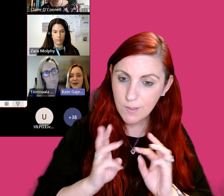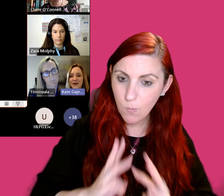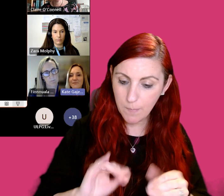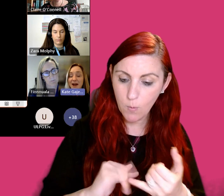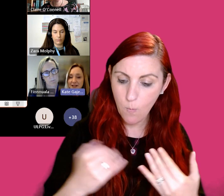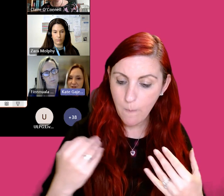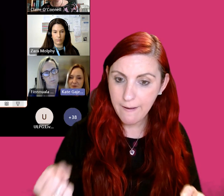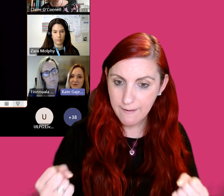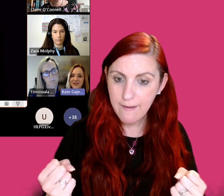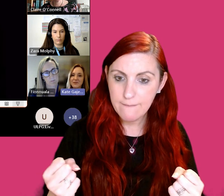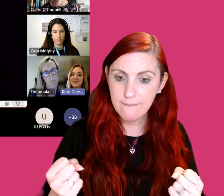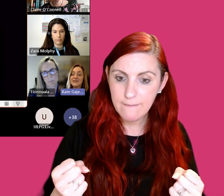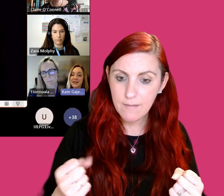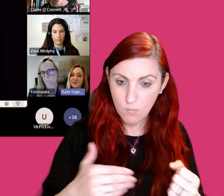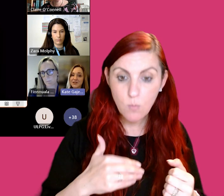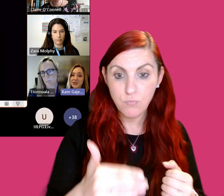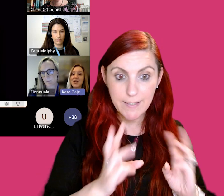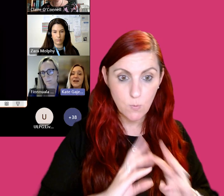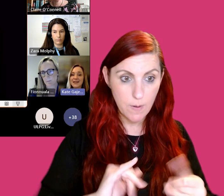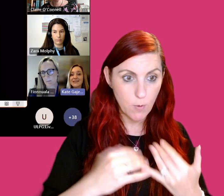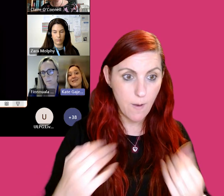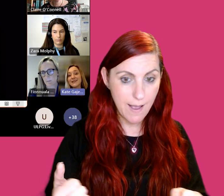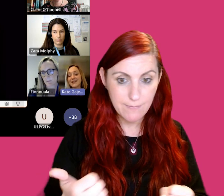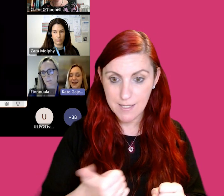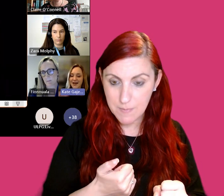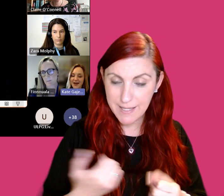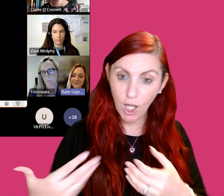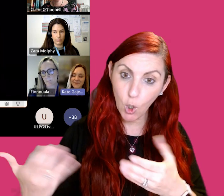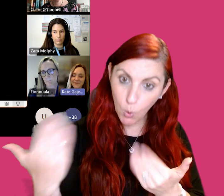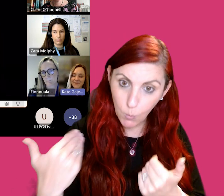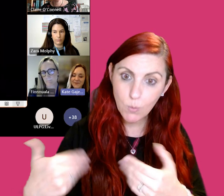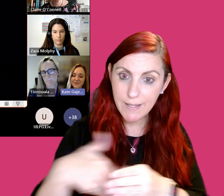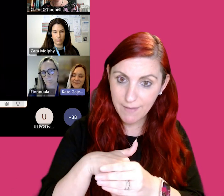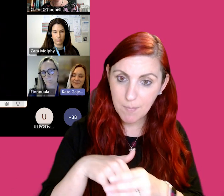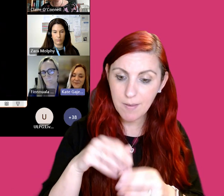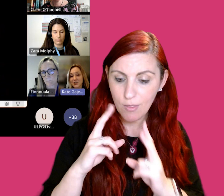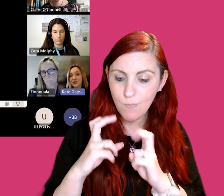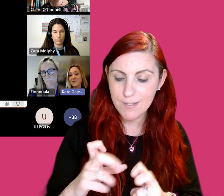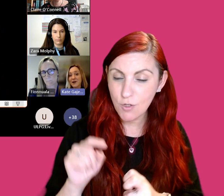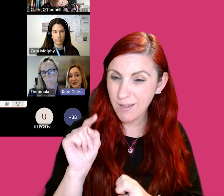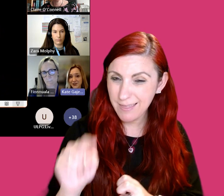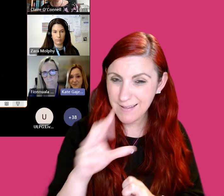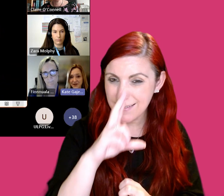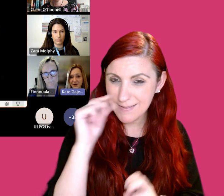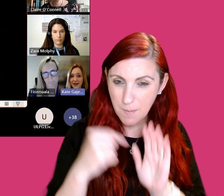with uh pregnant women with diabetes in research is the um is the example of such a partnership as